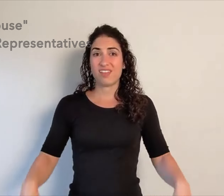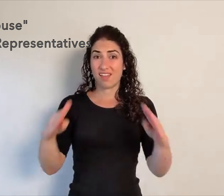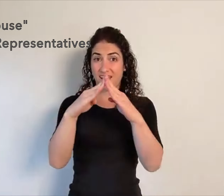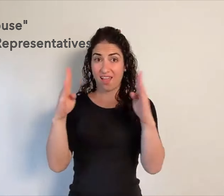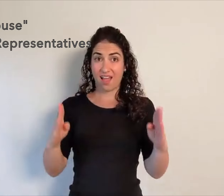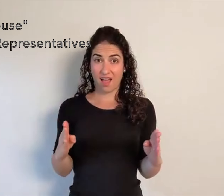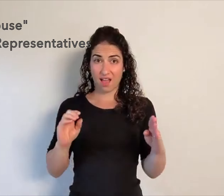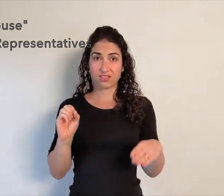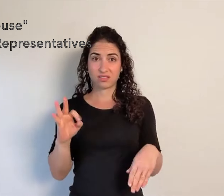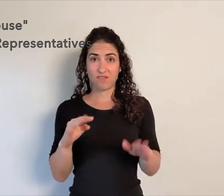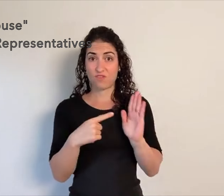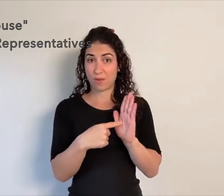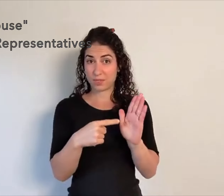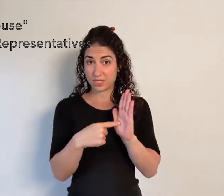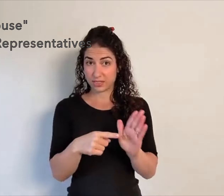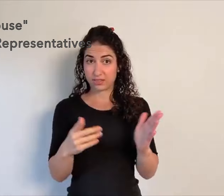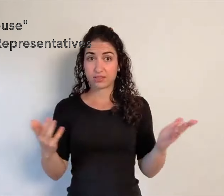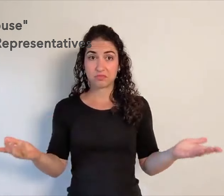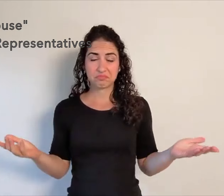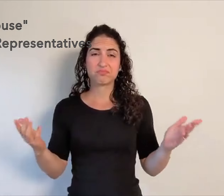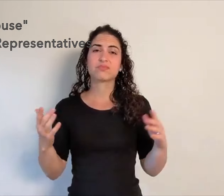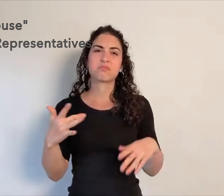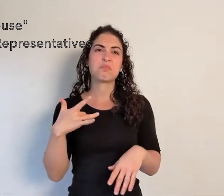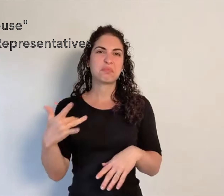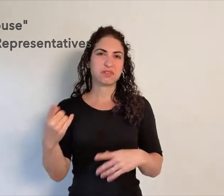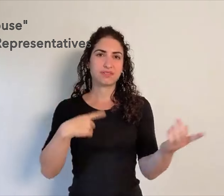HOUSE of REPRESENTATIVES...